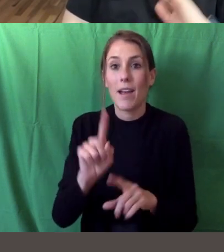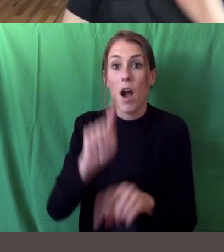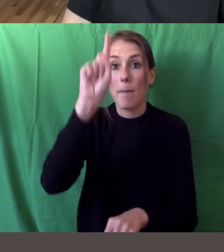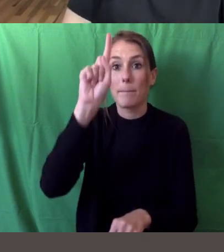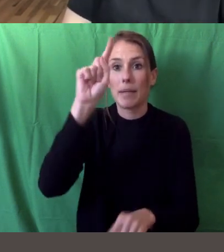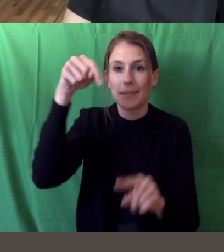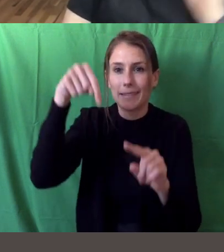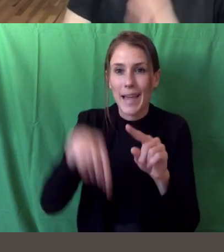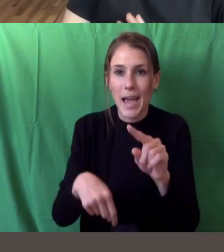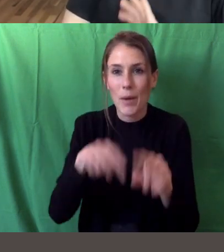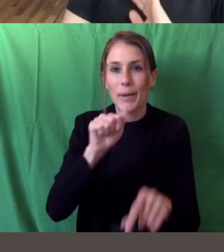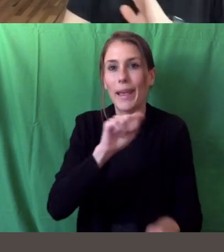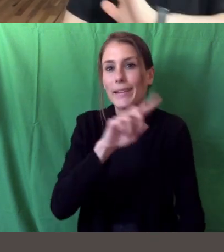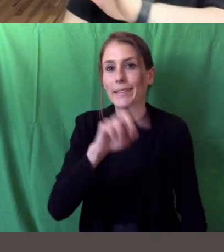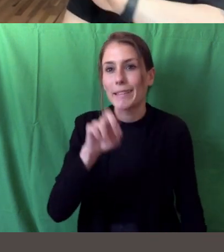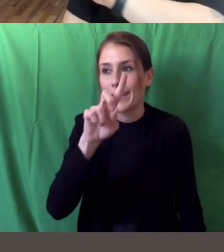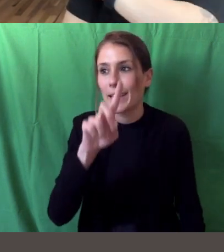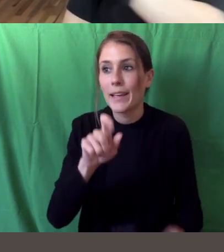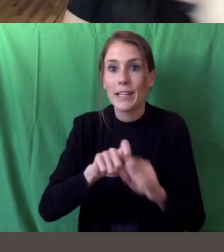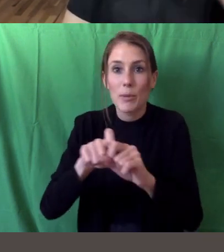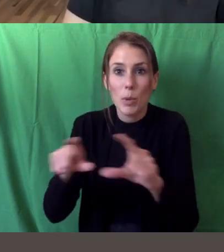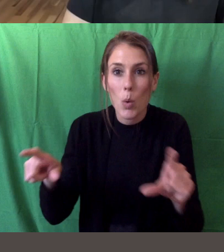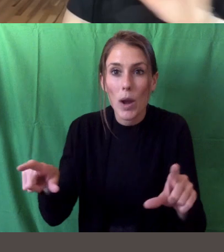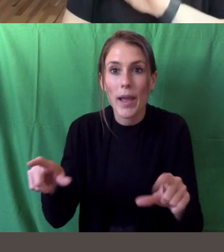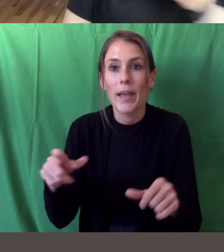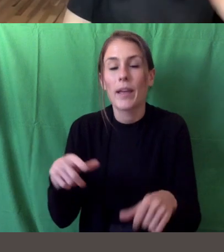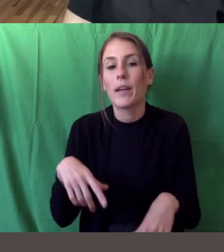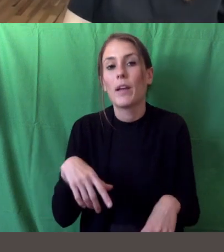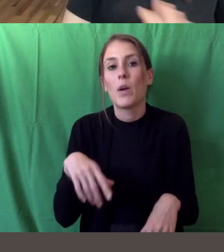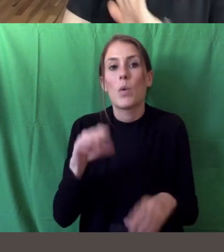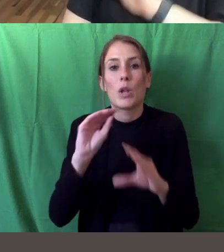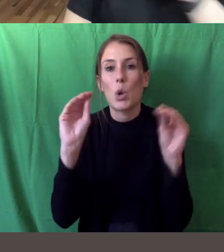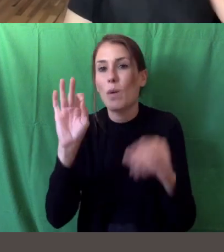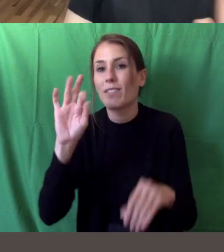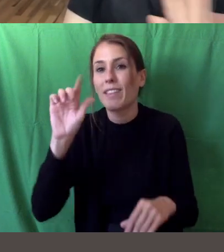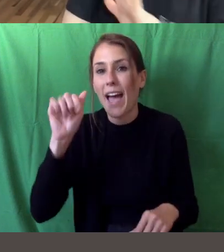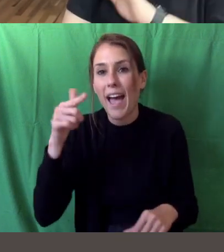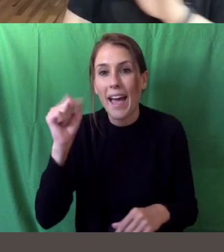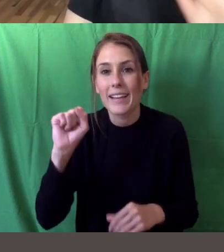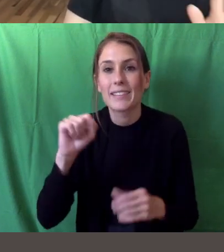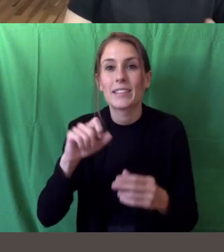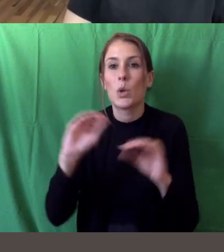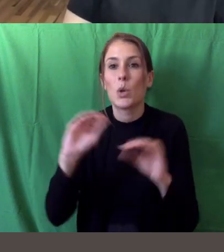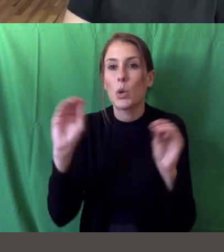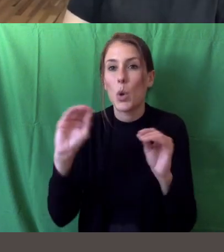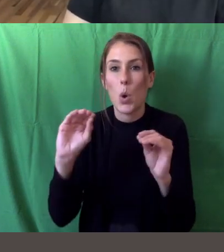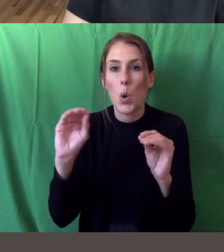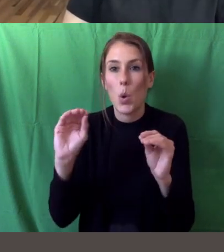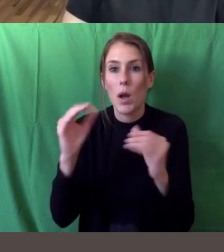azd provision, azd deploy with no flags, no parameters, just really, really simple.